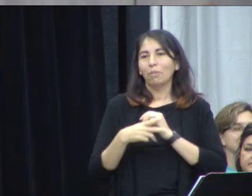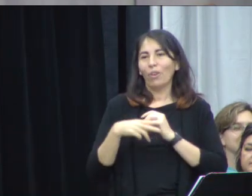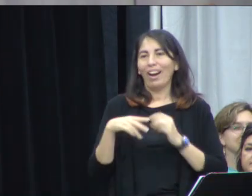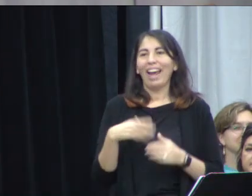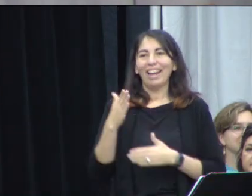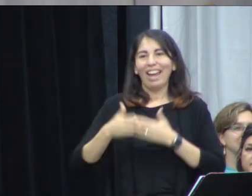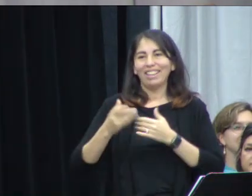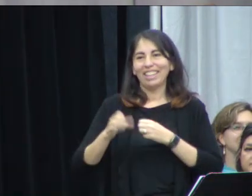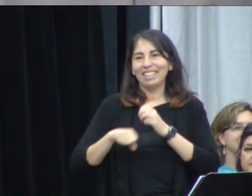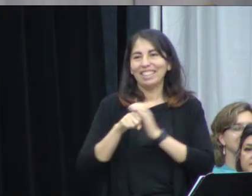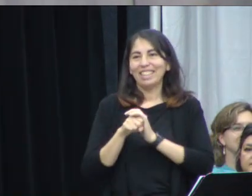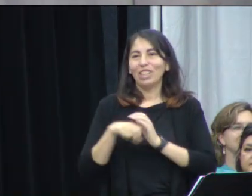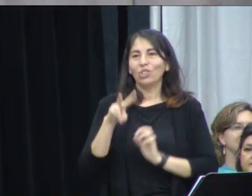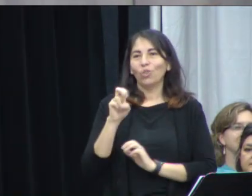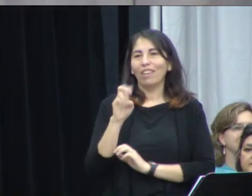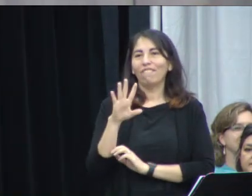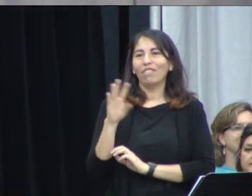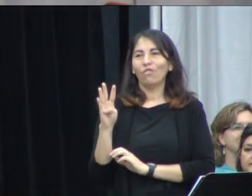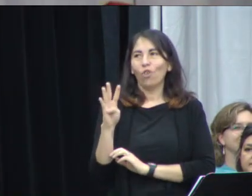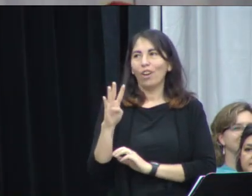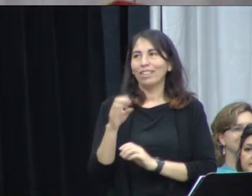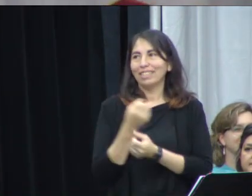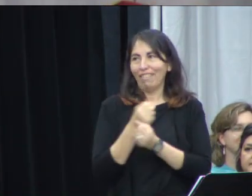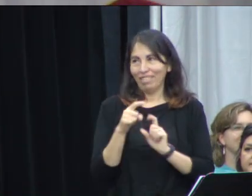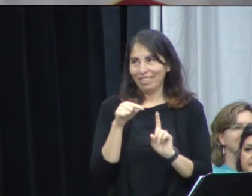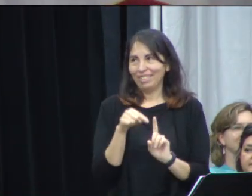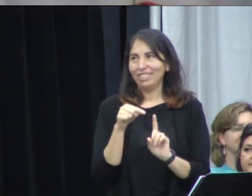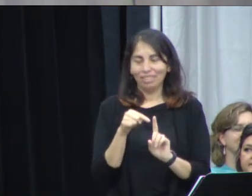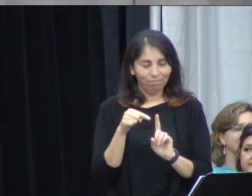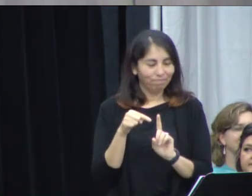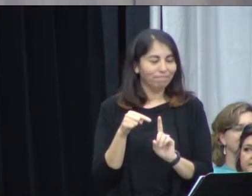with 254 saves and a 0.3 goals against average.